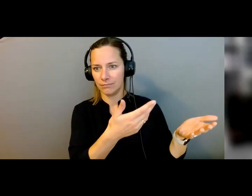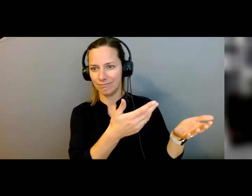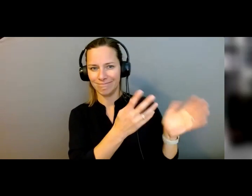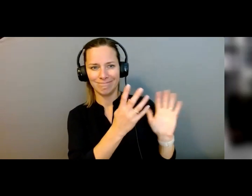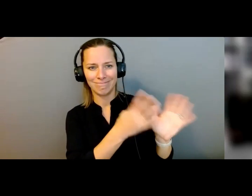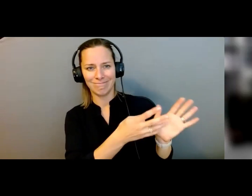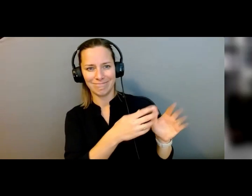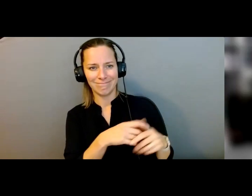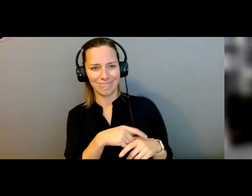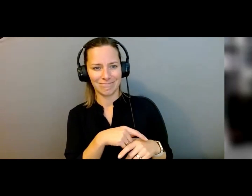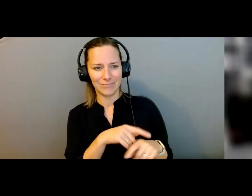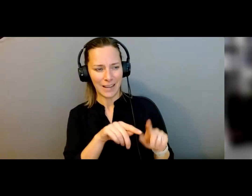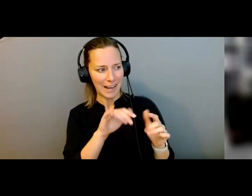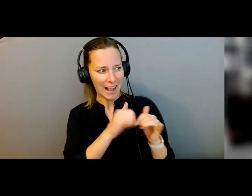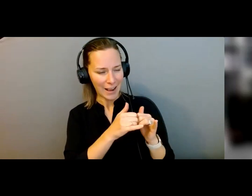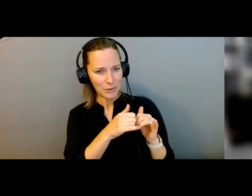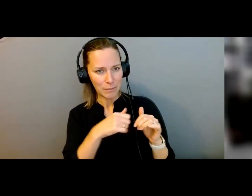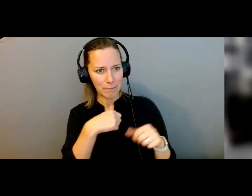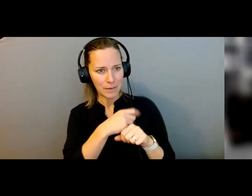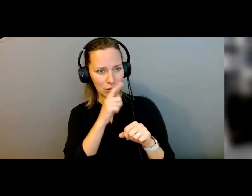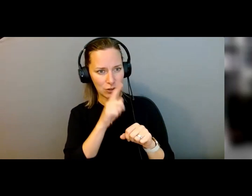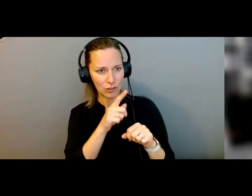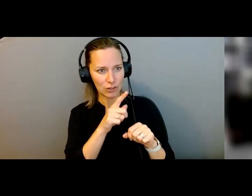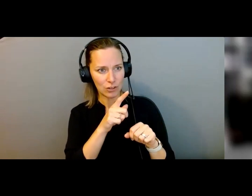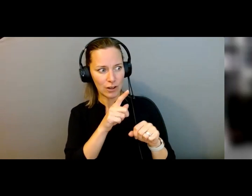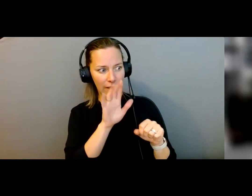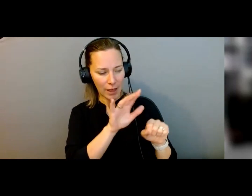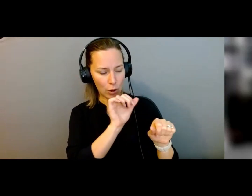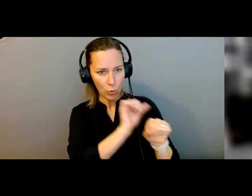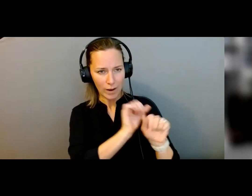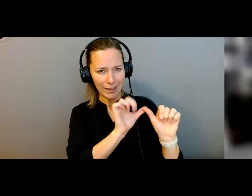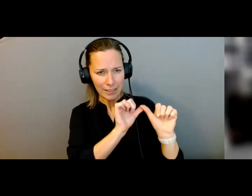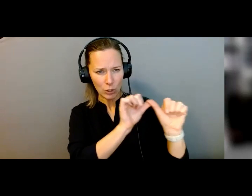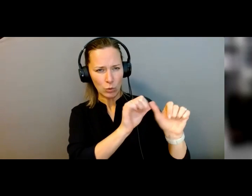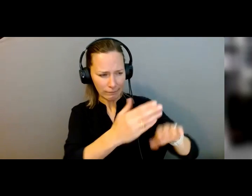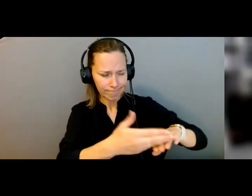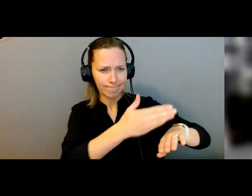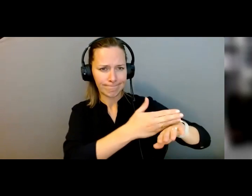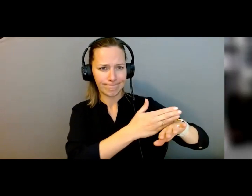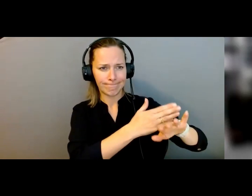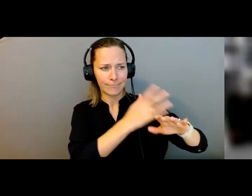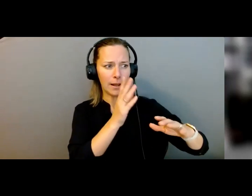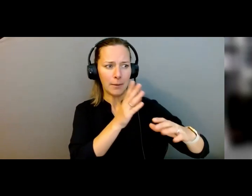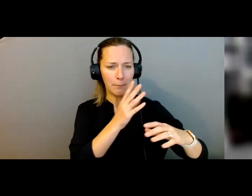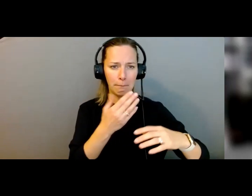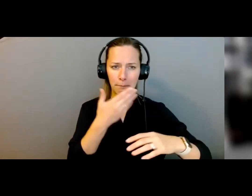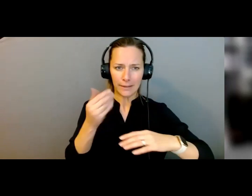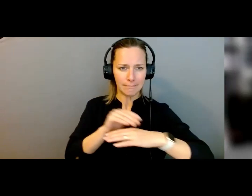we continue to move that work forward that's going to be best for the communities that have been part